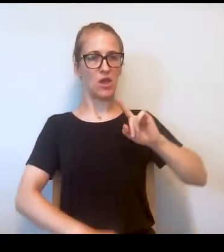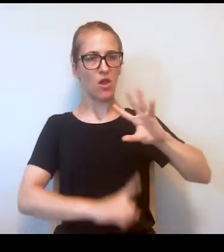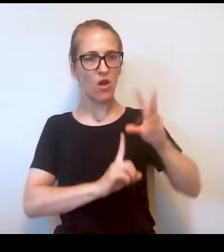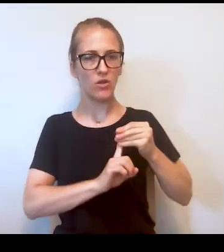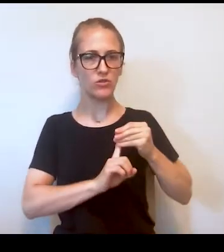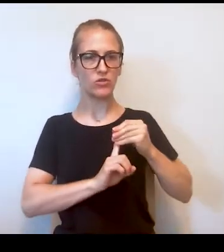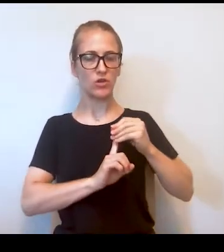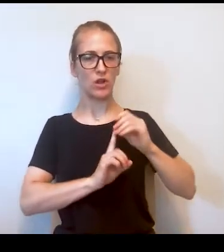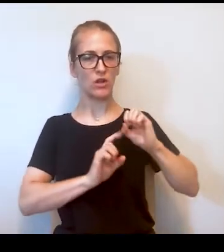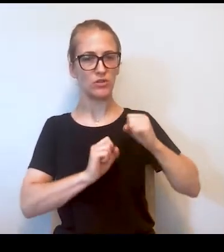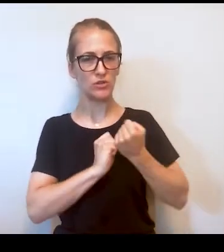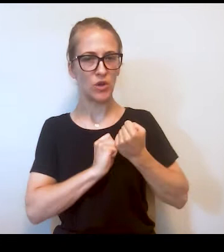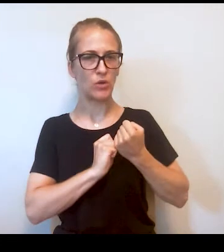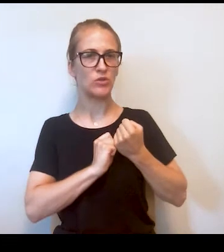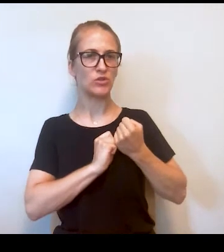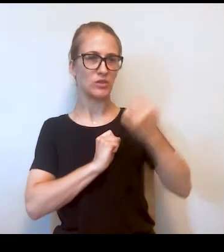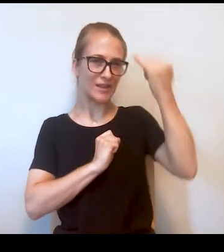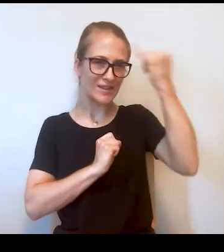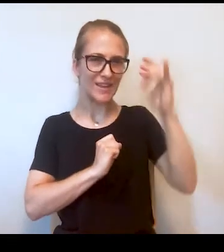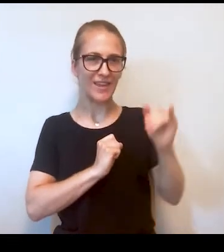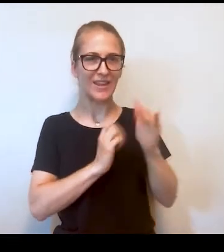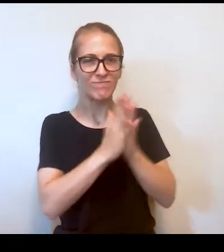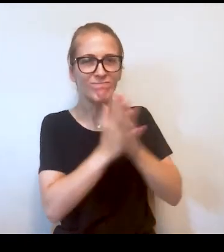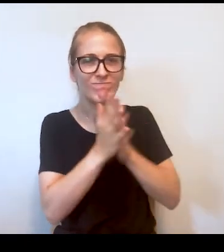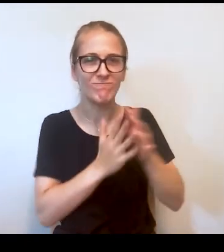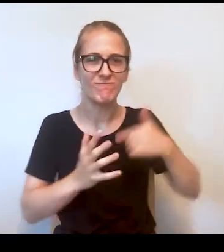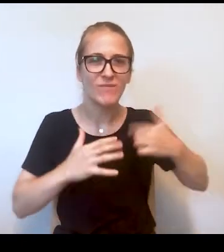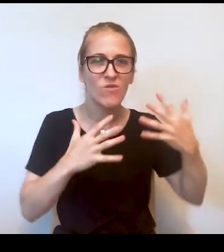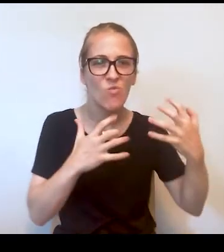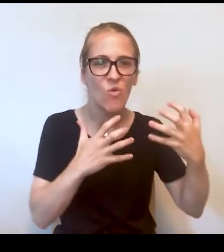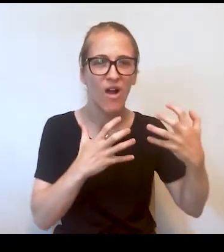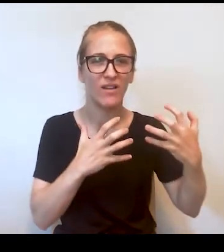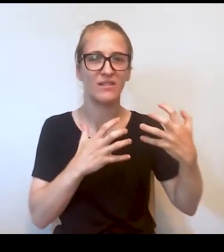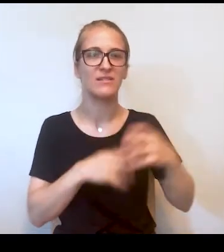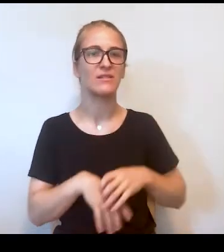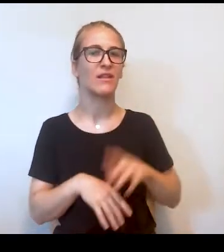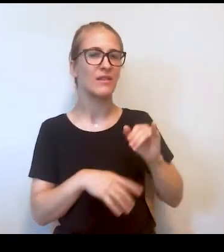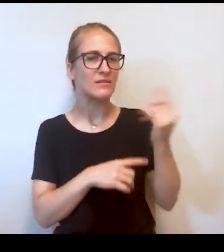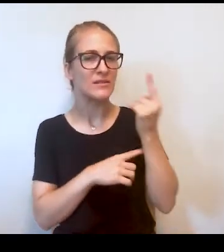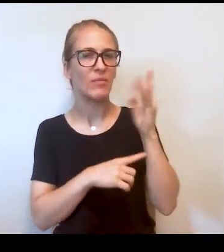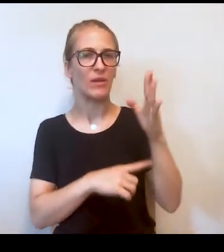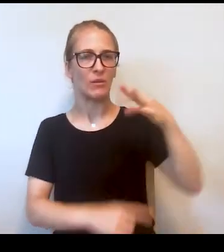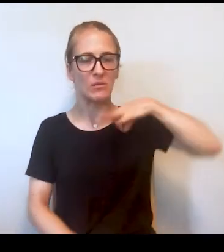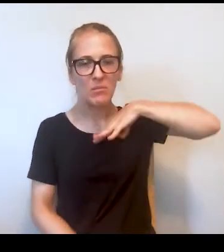of "this is desirable. This is something that will be a benefit to you